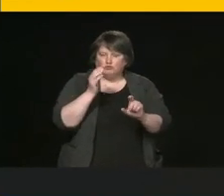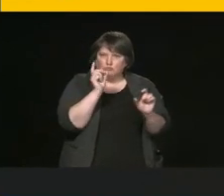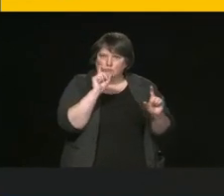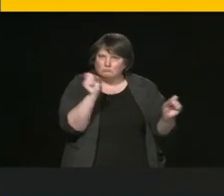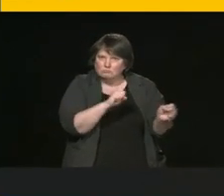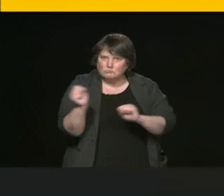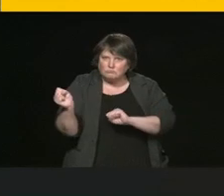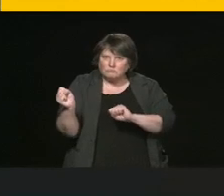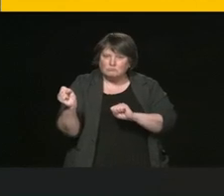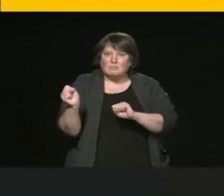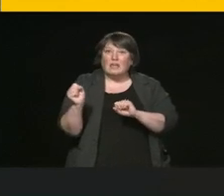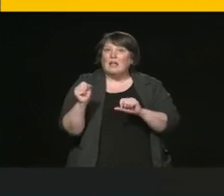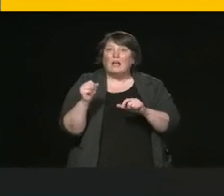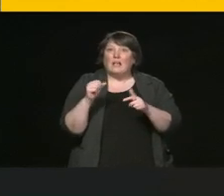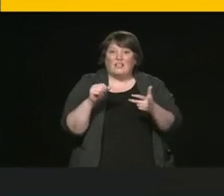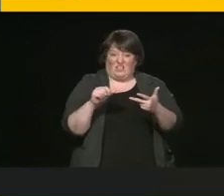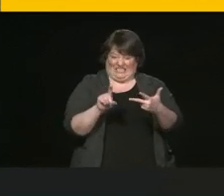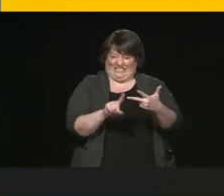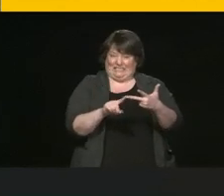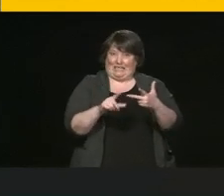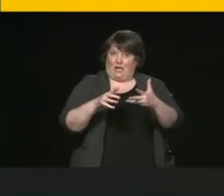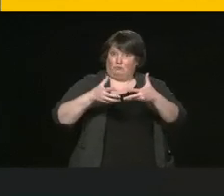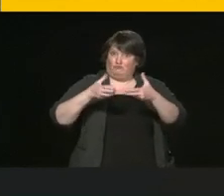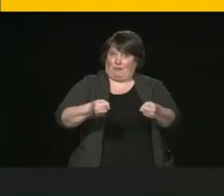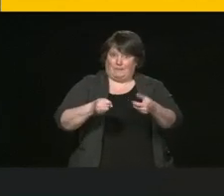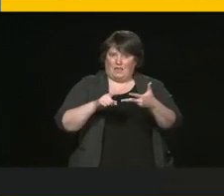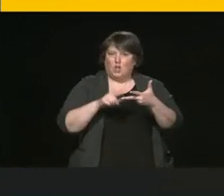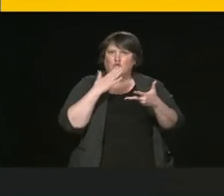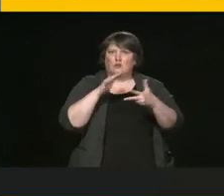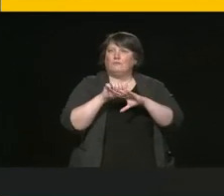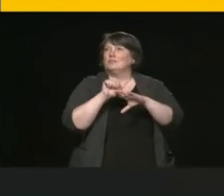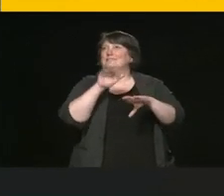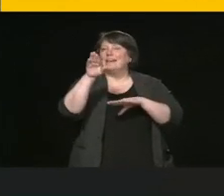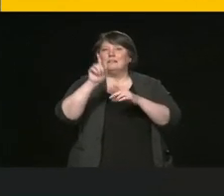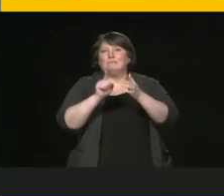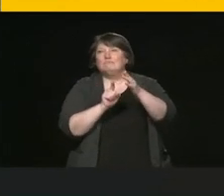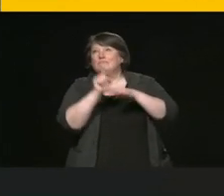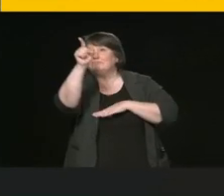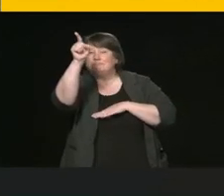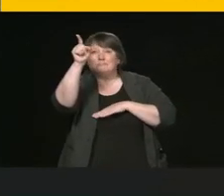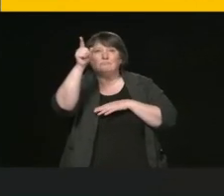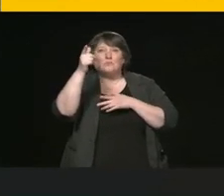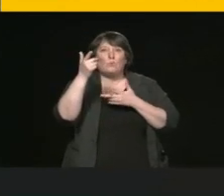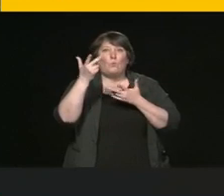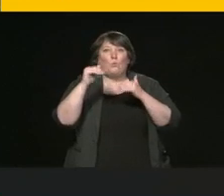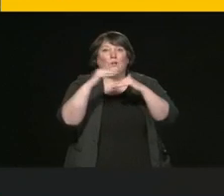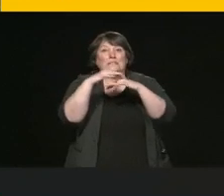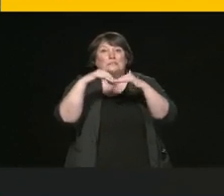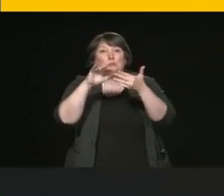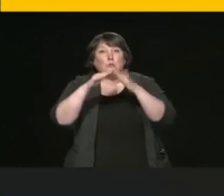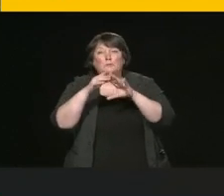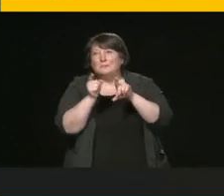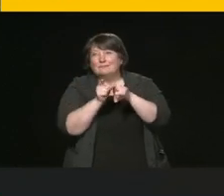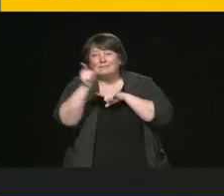COMPONENT OF OUR STRATEGY FOR THOSE WHO ARE MORE IN THE REMOTE